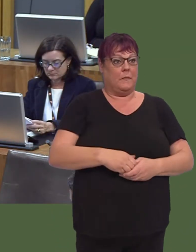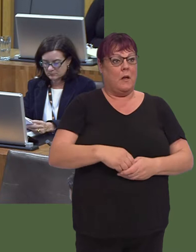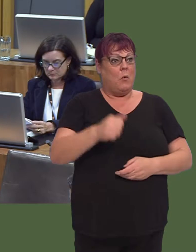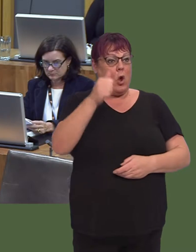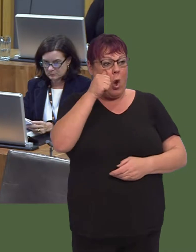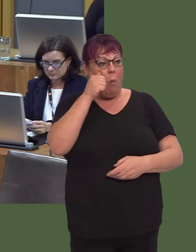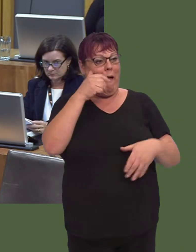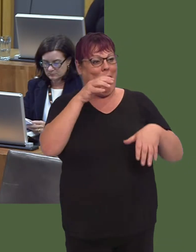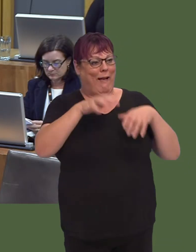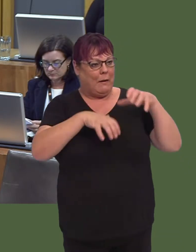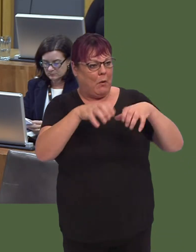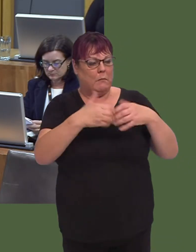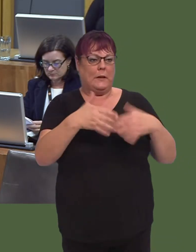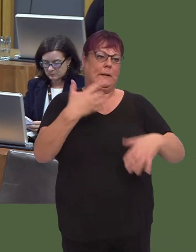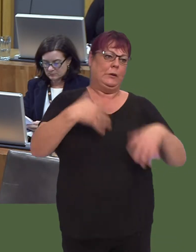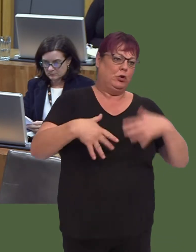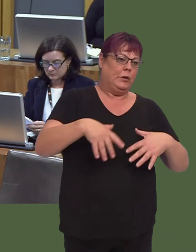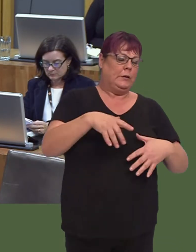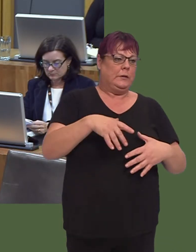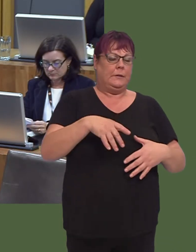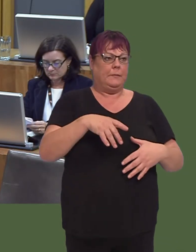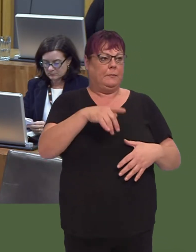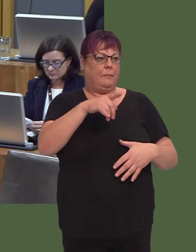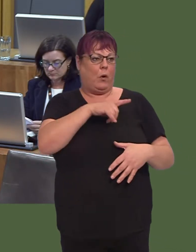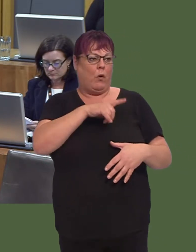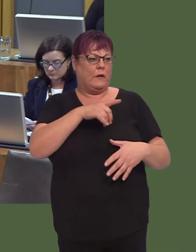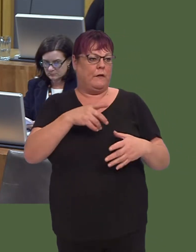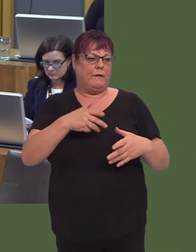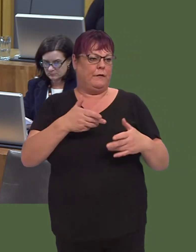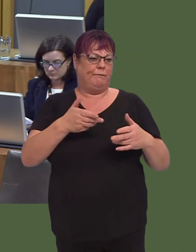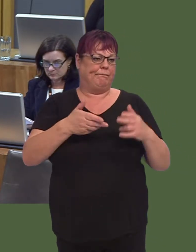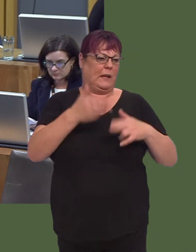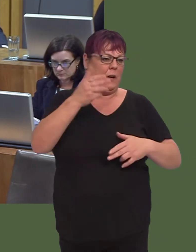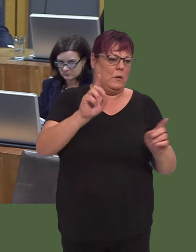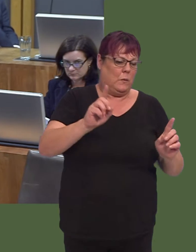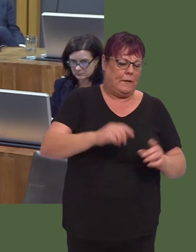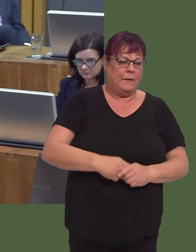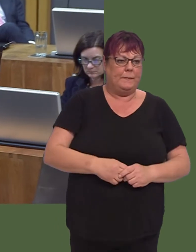Where animals have been injured with weapons, people should have no compunction in reporting the matter to the police.